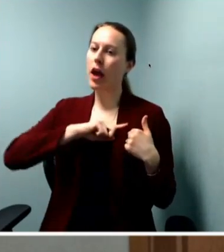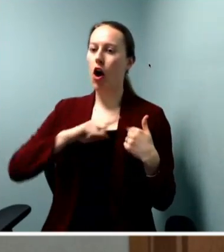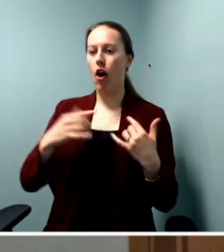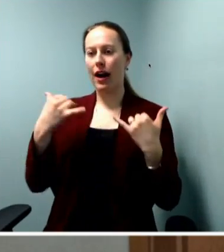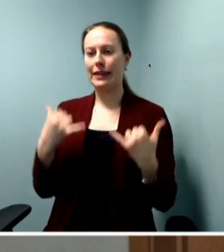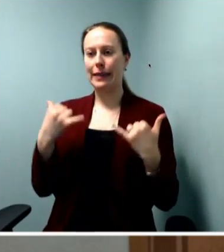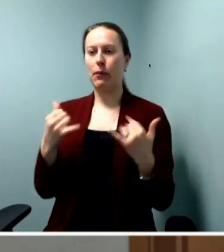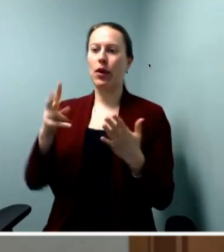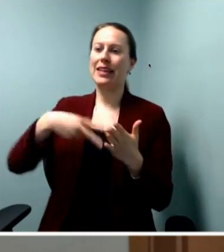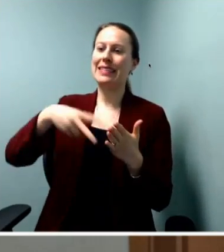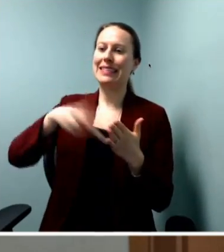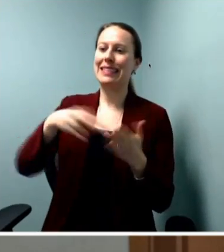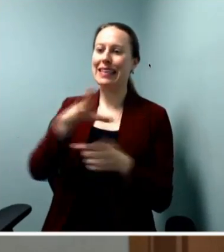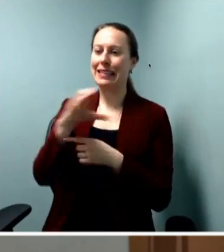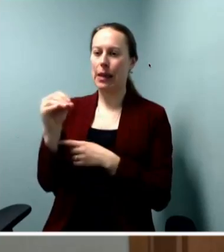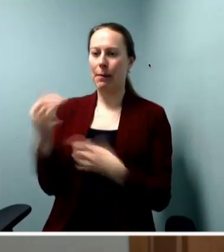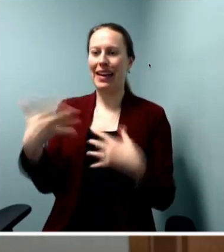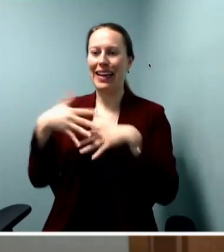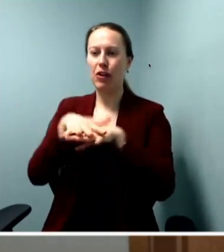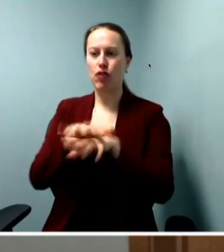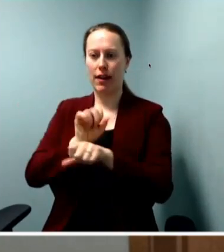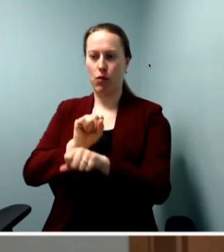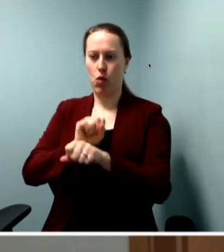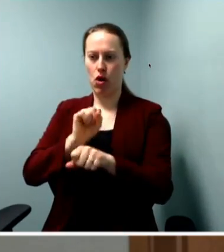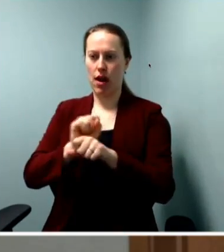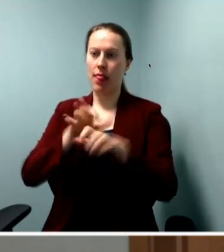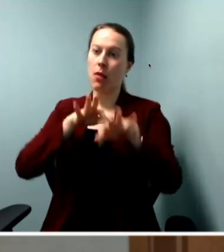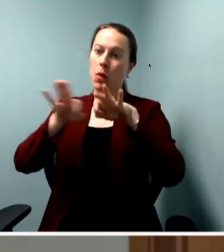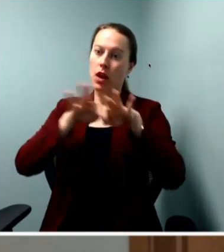and then we have to explain that, but you're going to miss a lot of people.